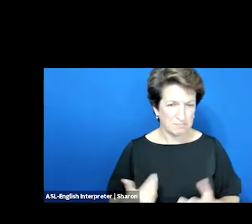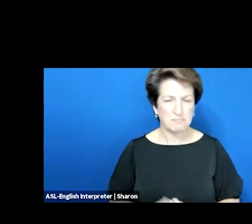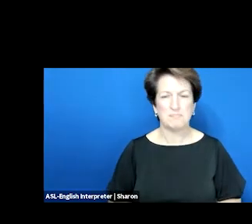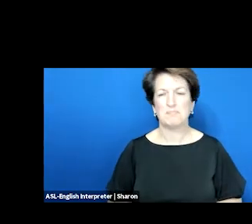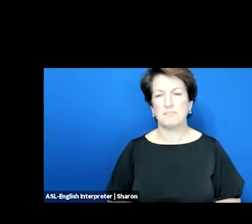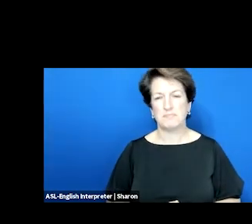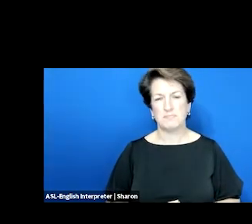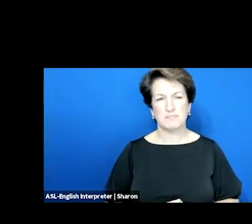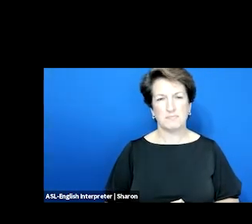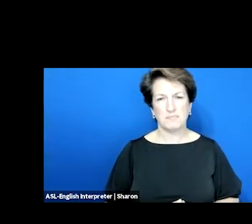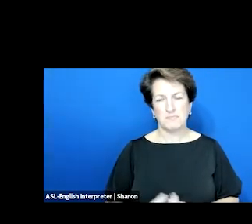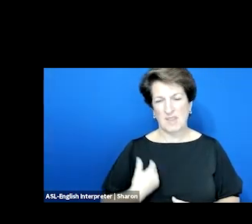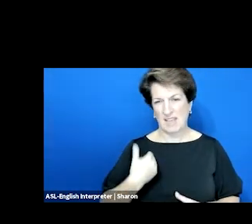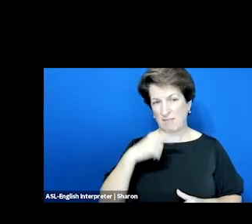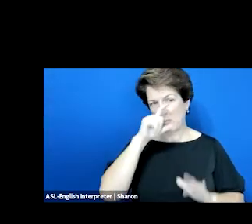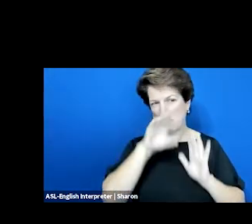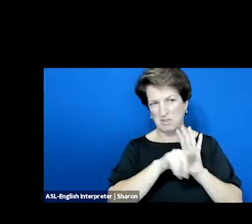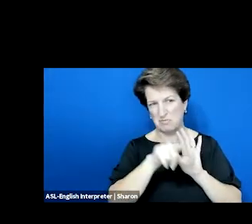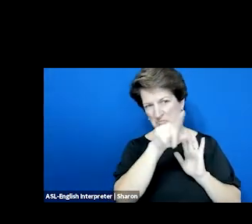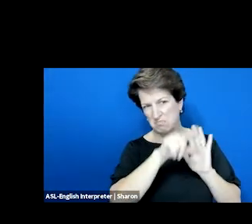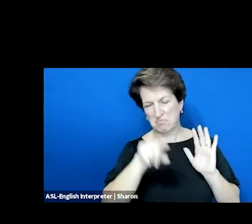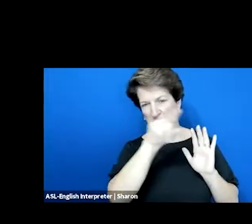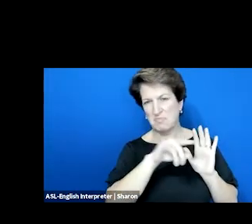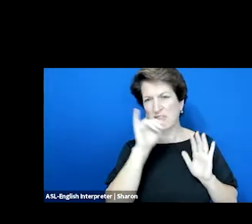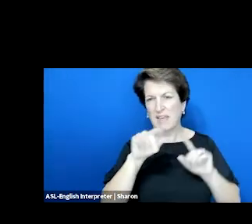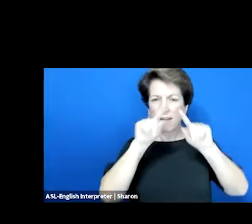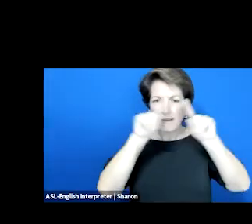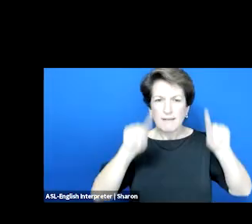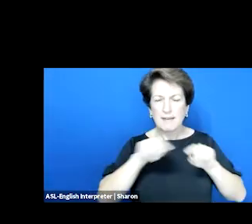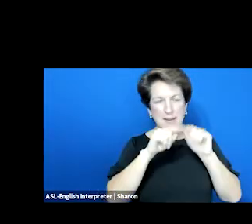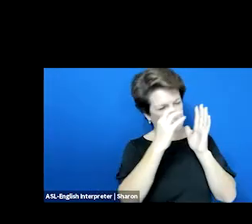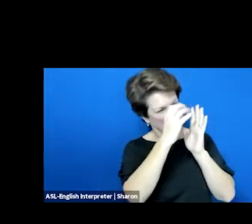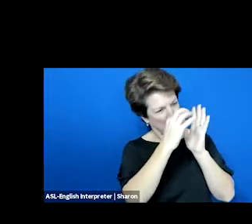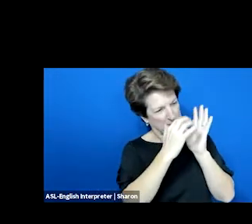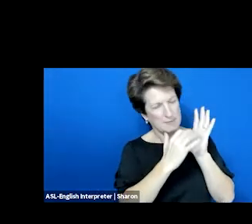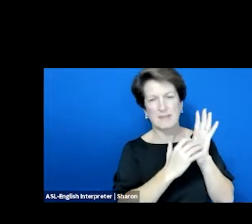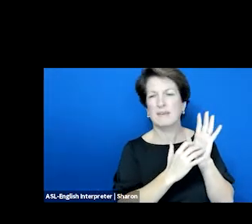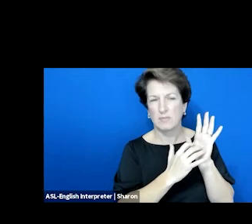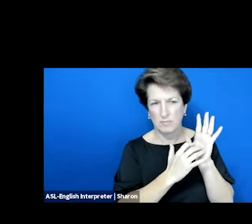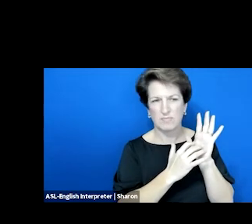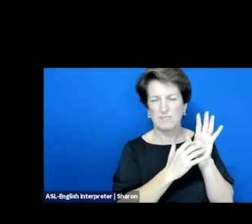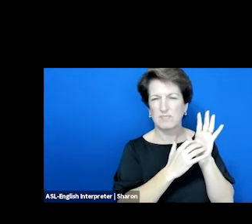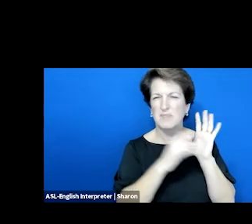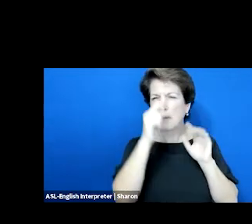a